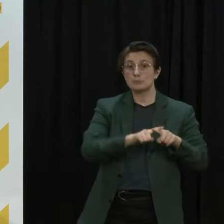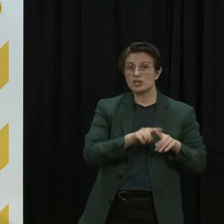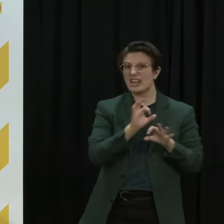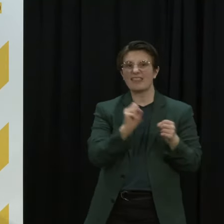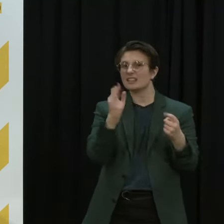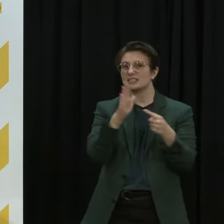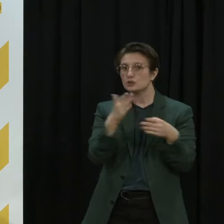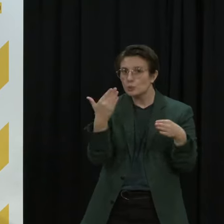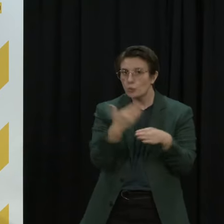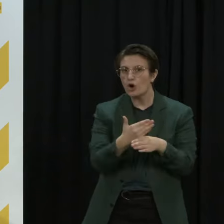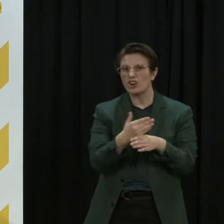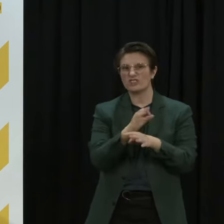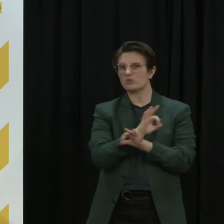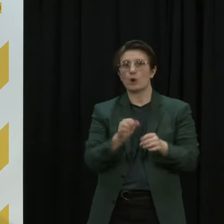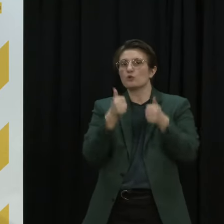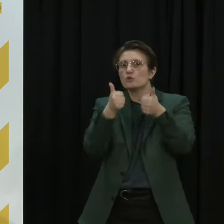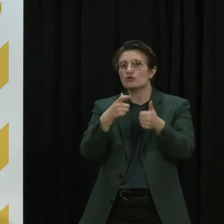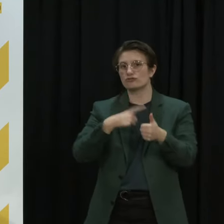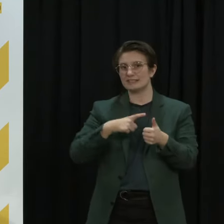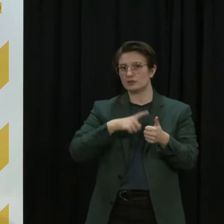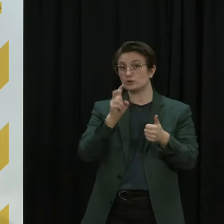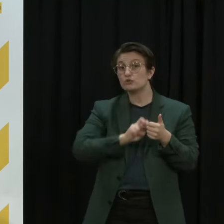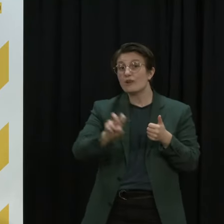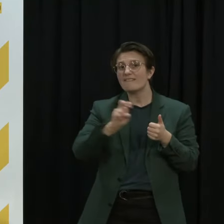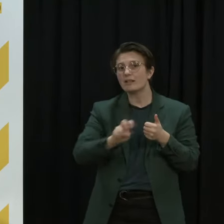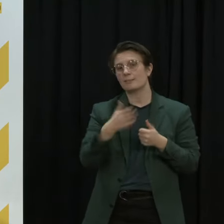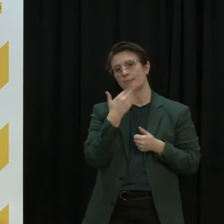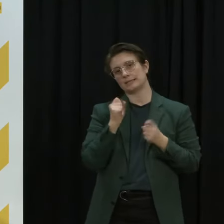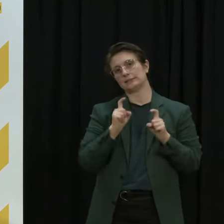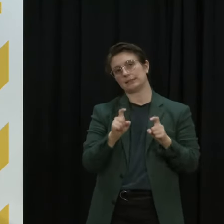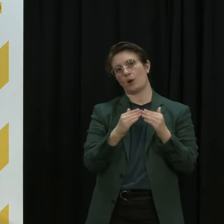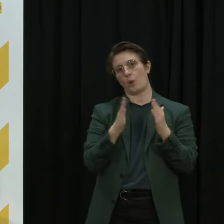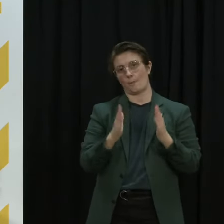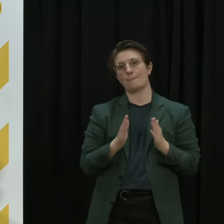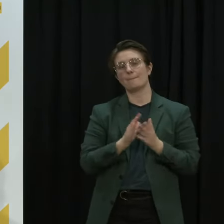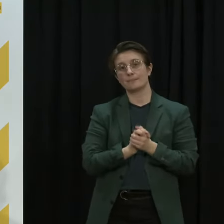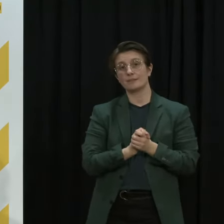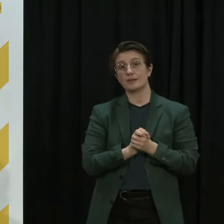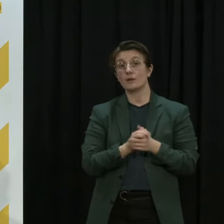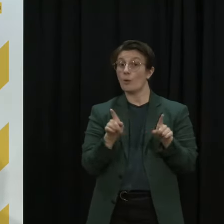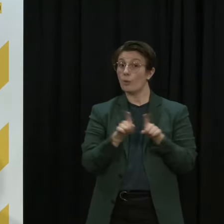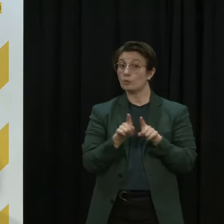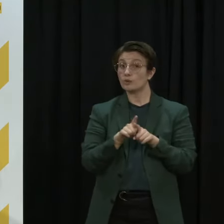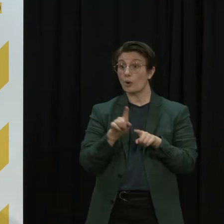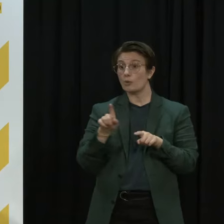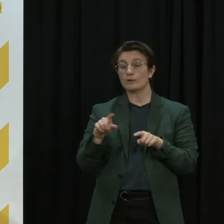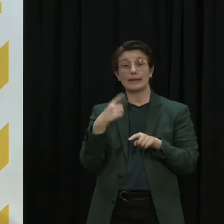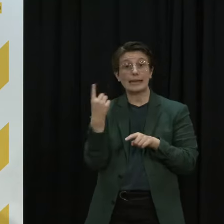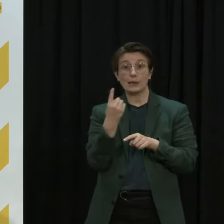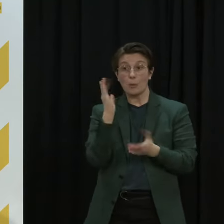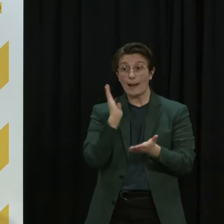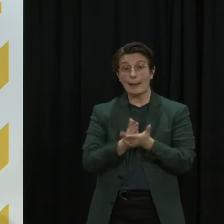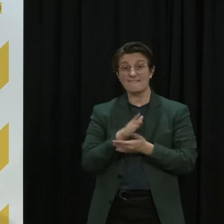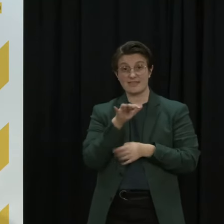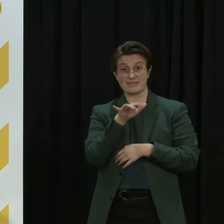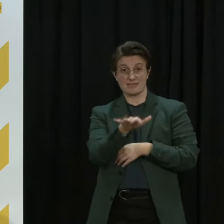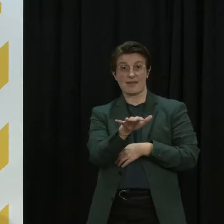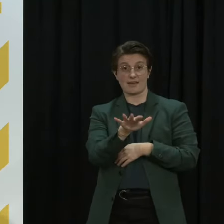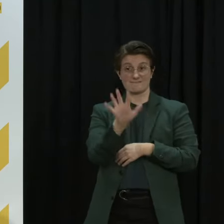travel if they are travelling. Police will be out patrolling in the overall message is if you haven't got a reason, a permitted reason to be